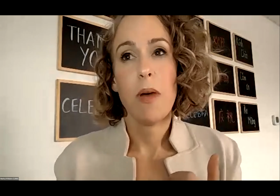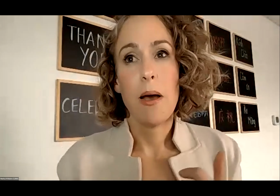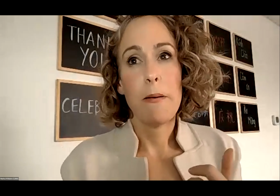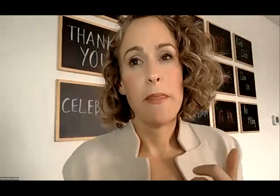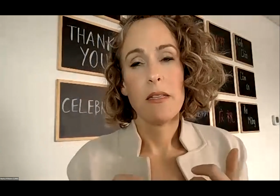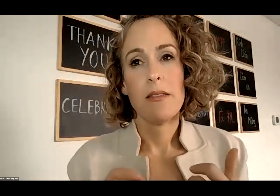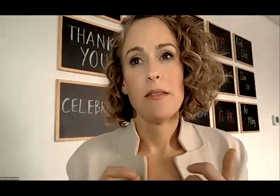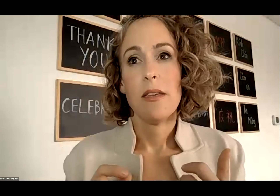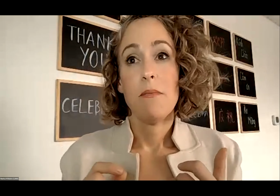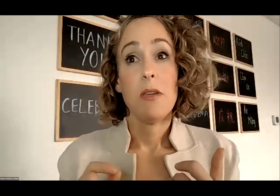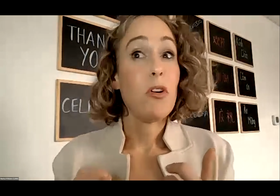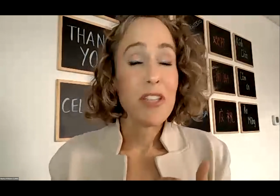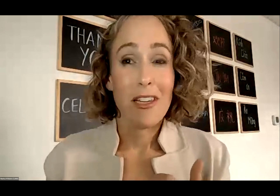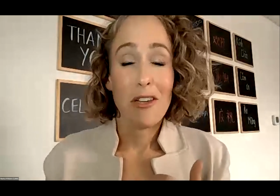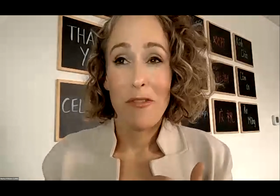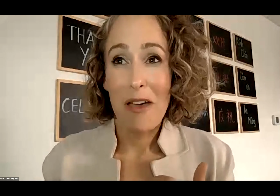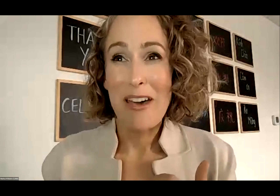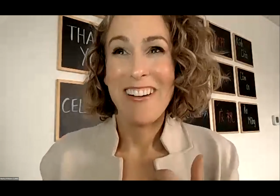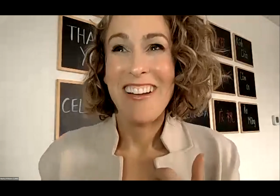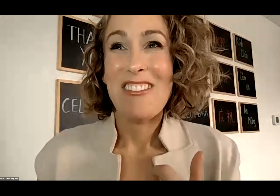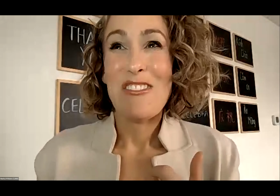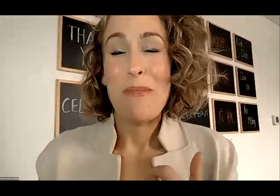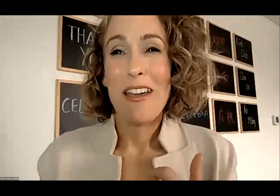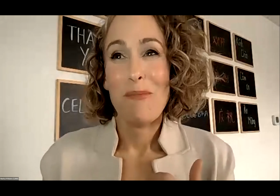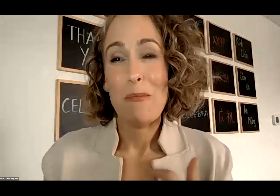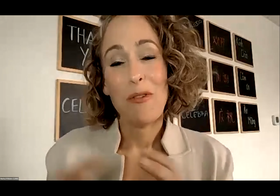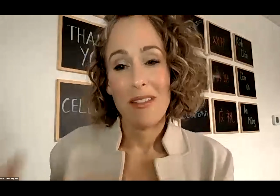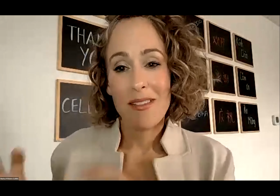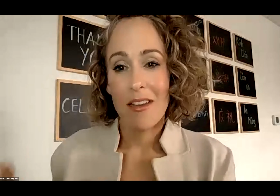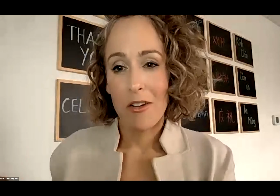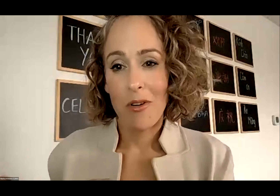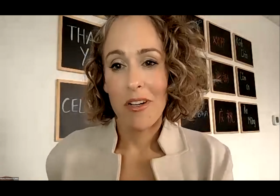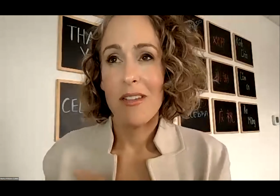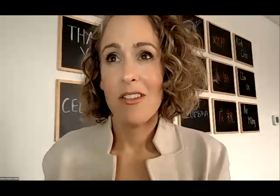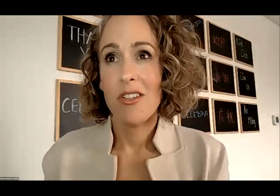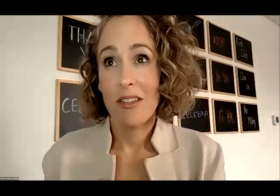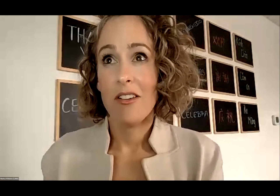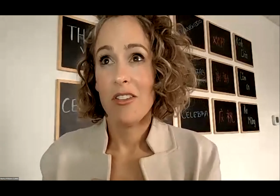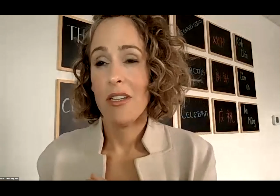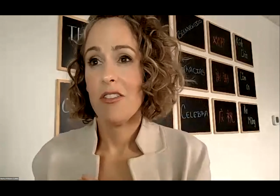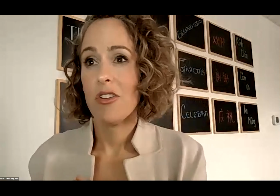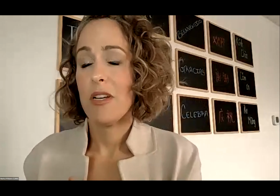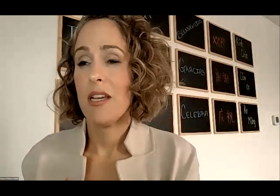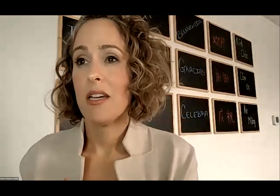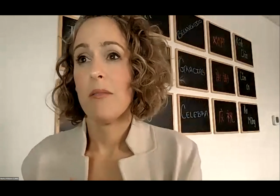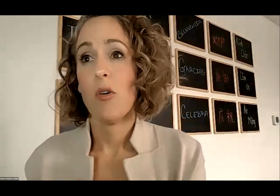or they can be multi-lingual for that matter. So you might have people inside your organizations that are doing interpreting